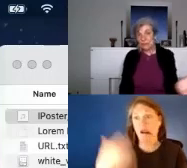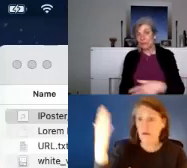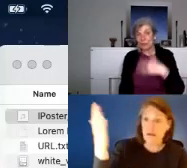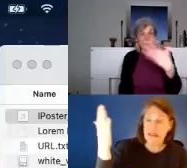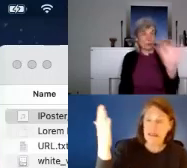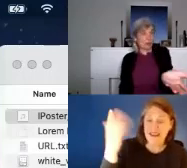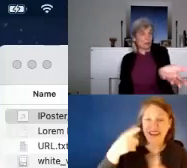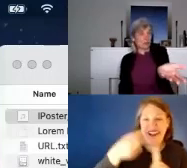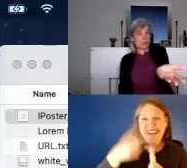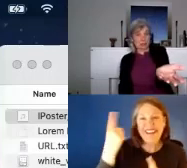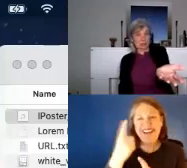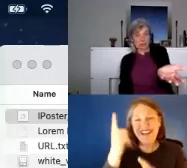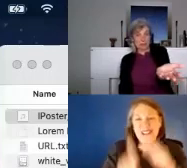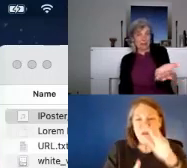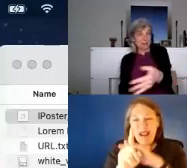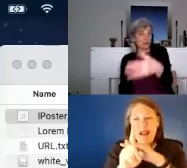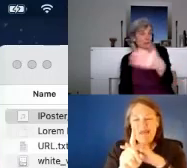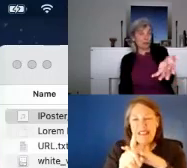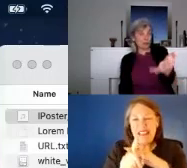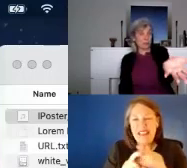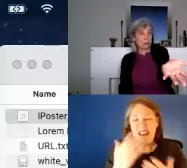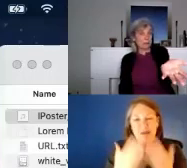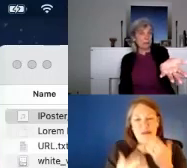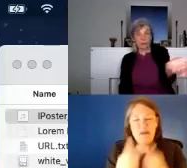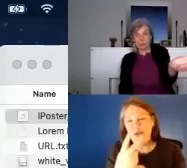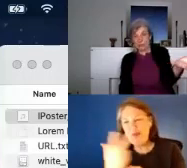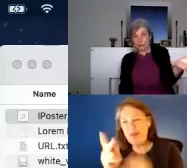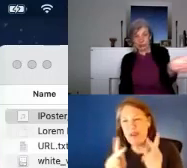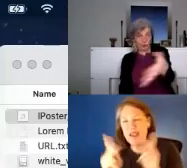someone comes in, and maybe two or three people, you might show them